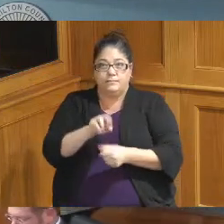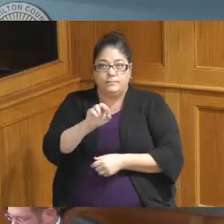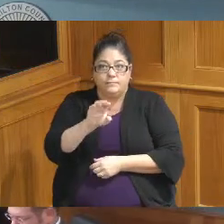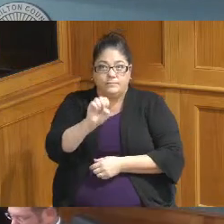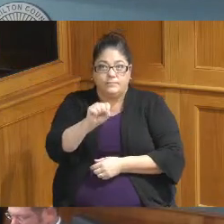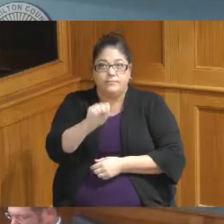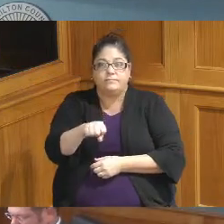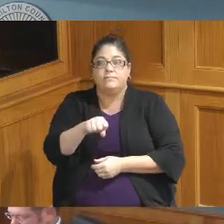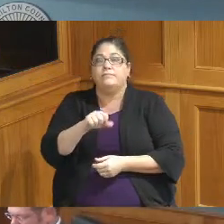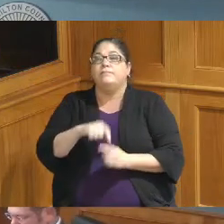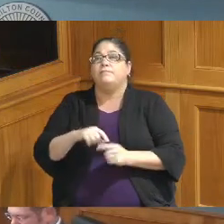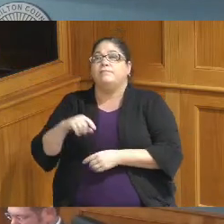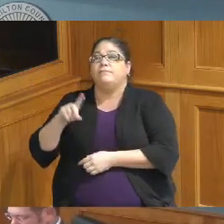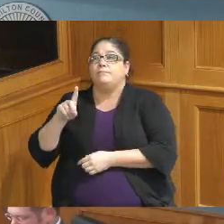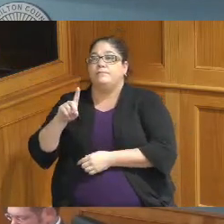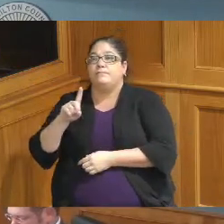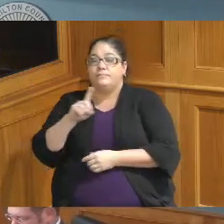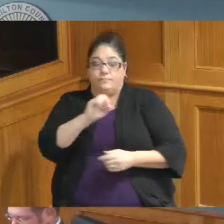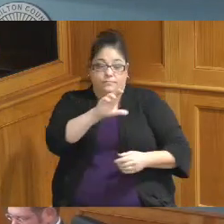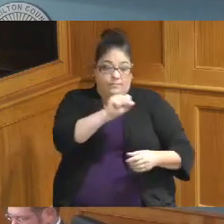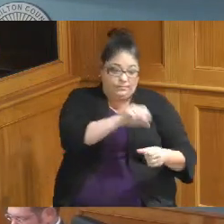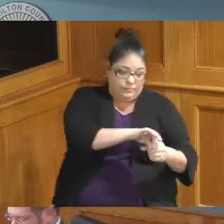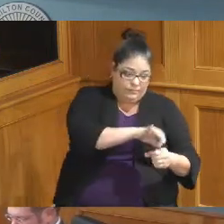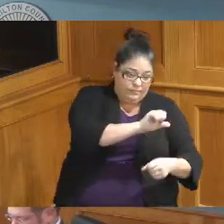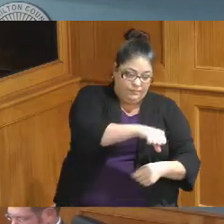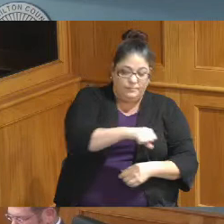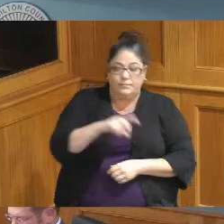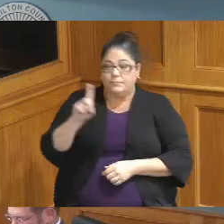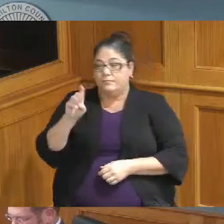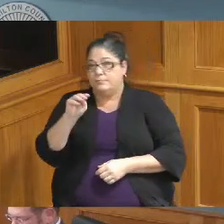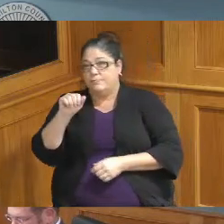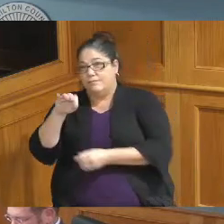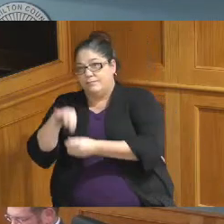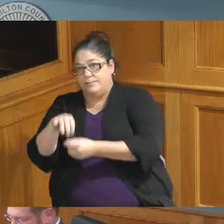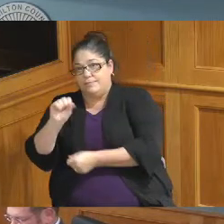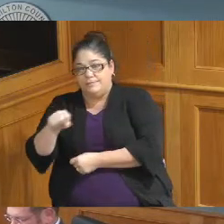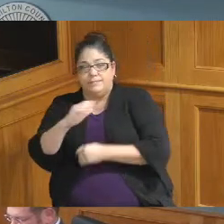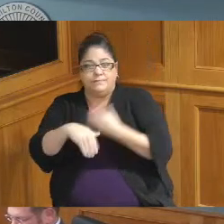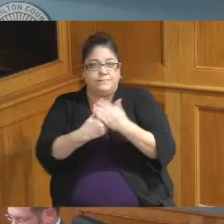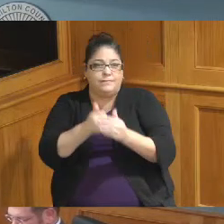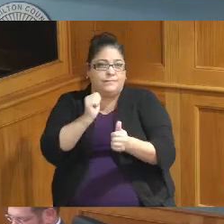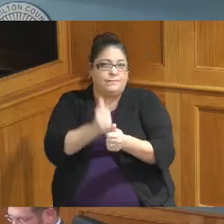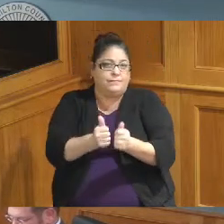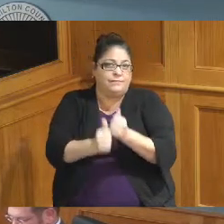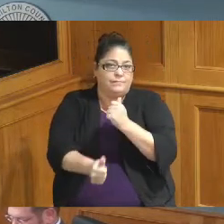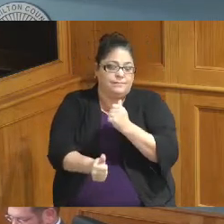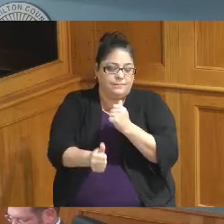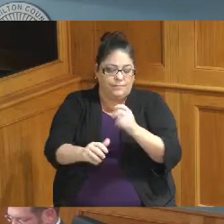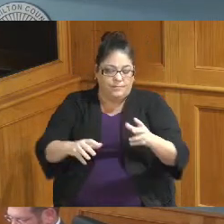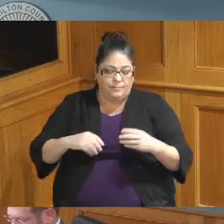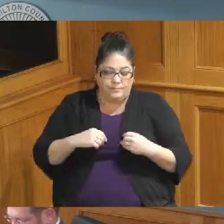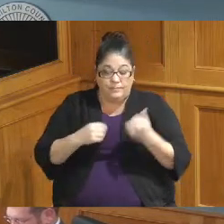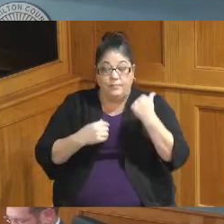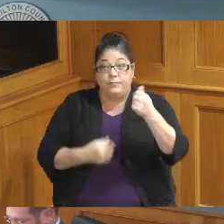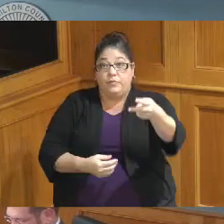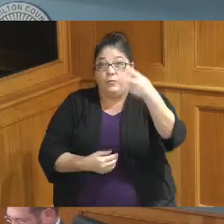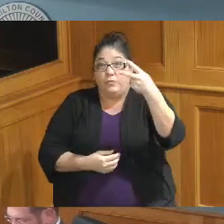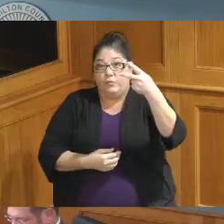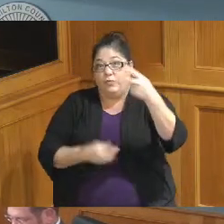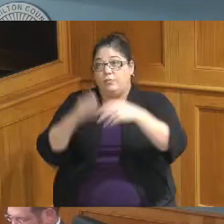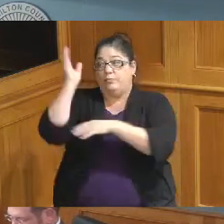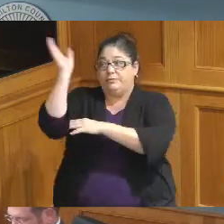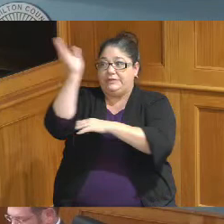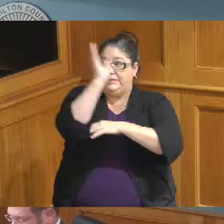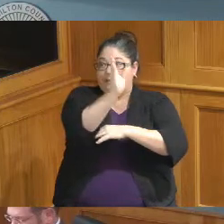Commissioner Driehaus yes Commissioner Summerow Dumas yes right today we have two presentations